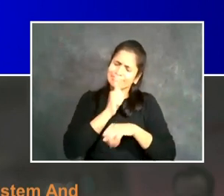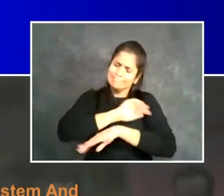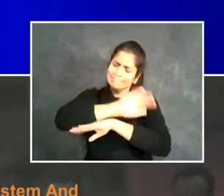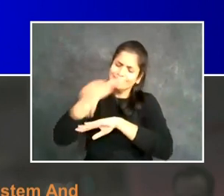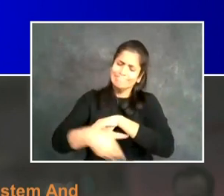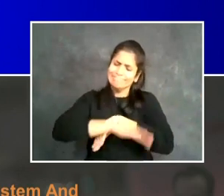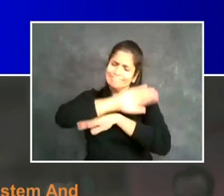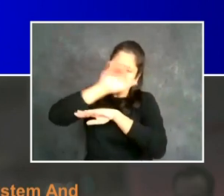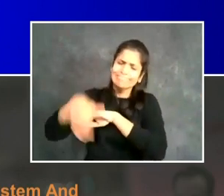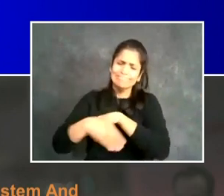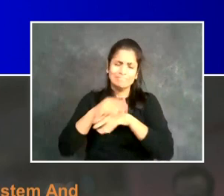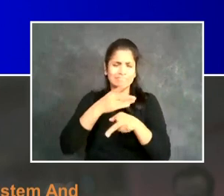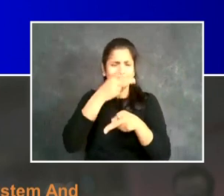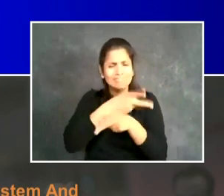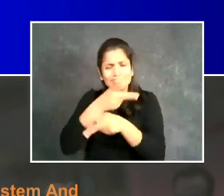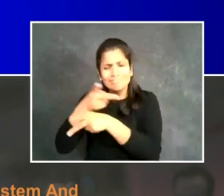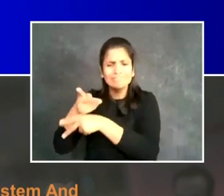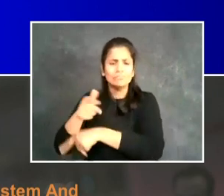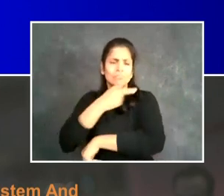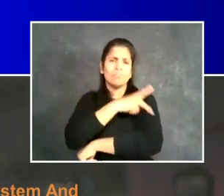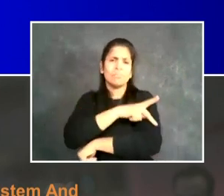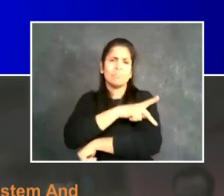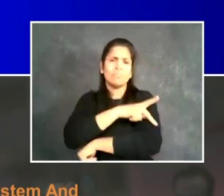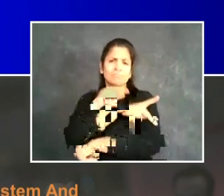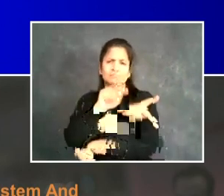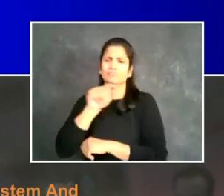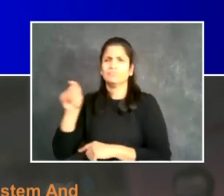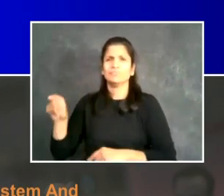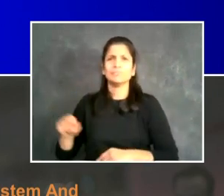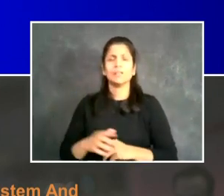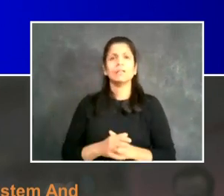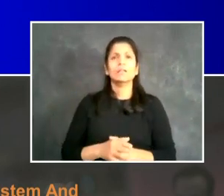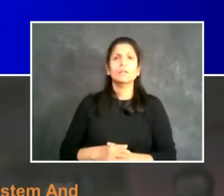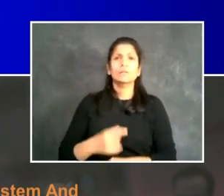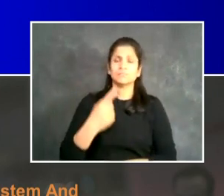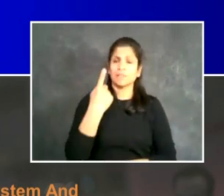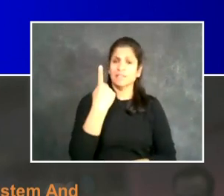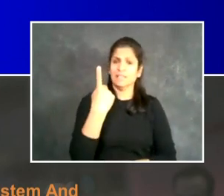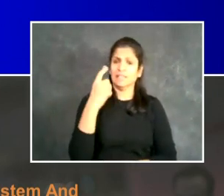PRICE. AND RECENT DAYS, WE'VE